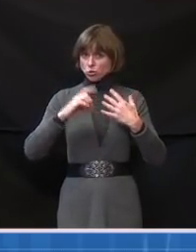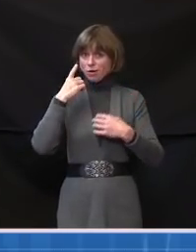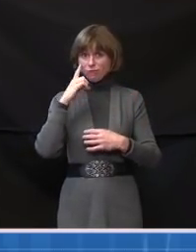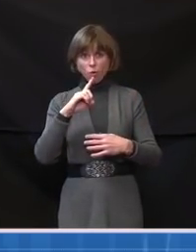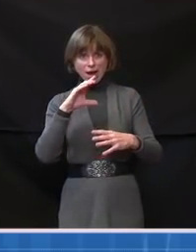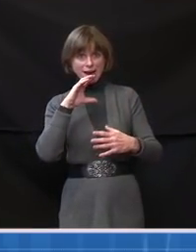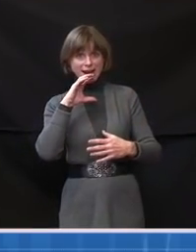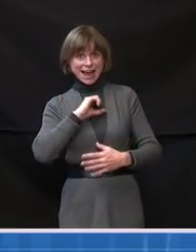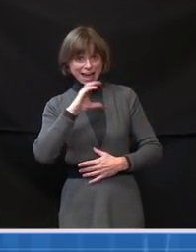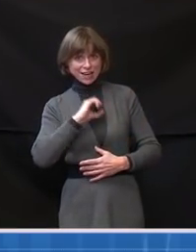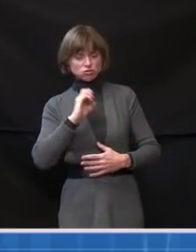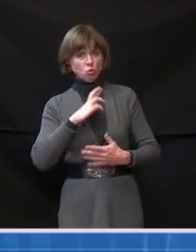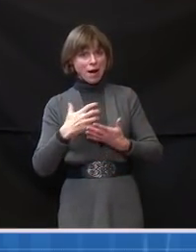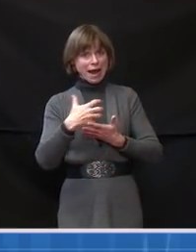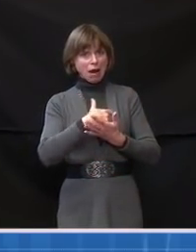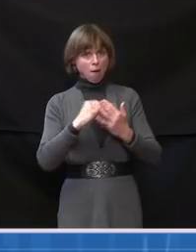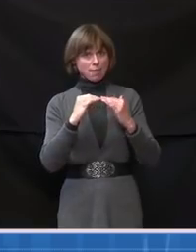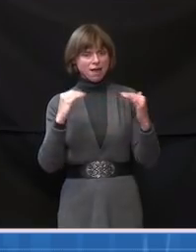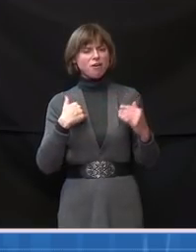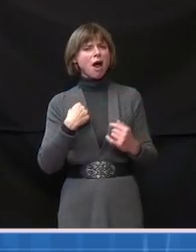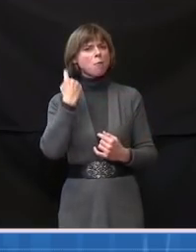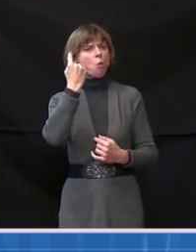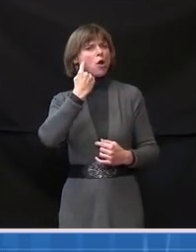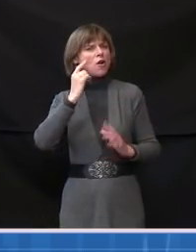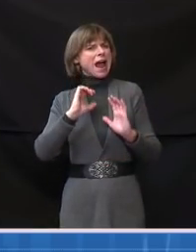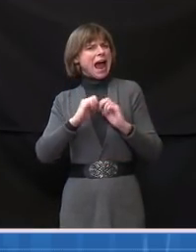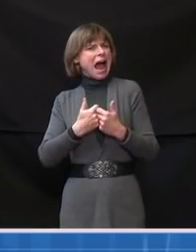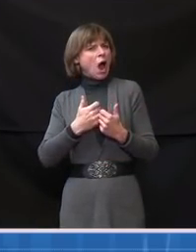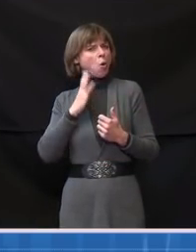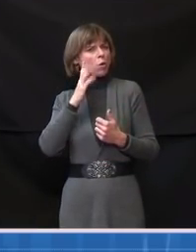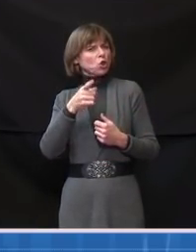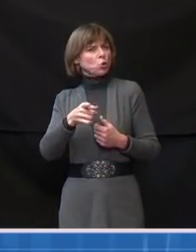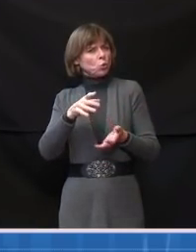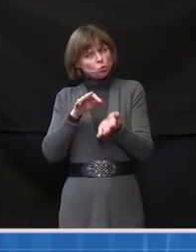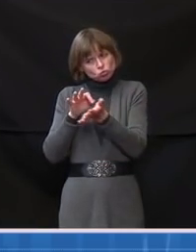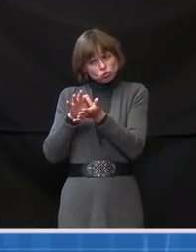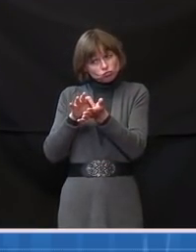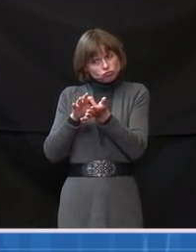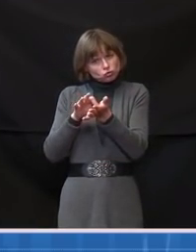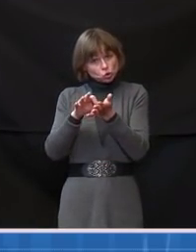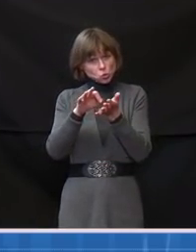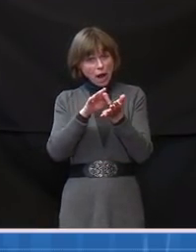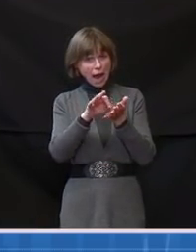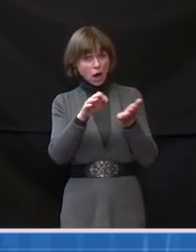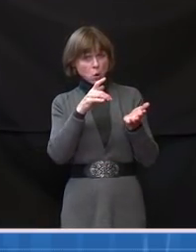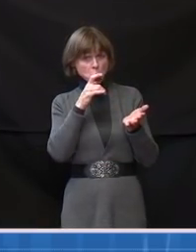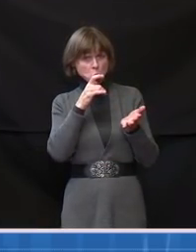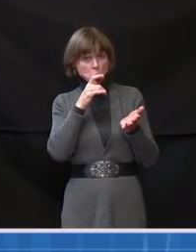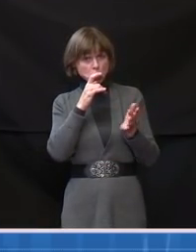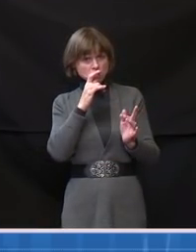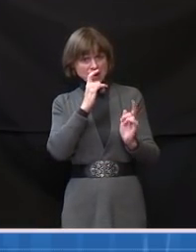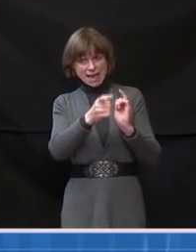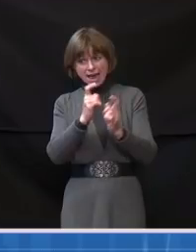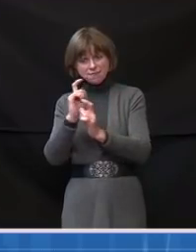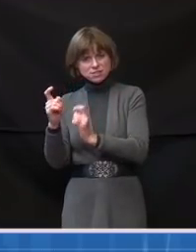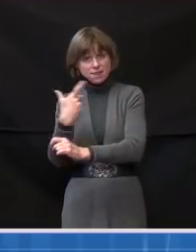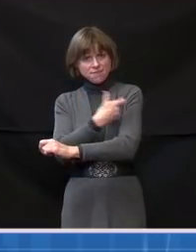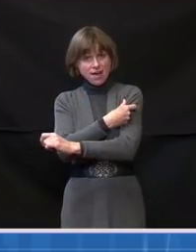I’m just wondering how you’ll -- will be able to track, as a country, who gets the vaccines that go through these community health centers.